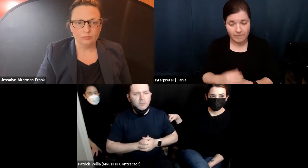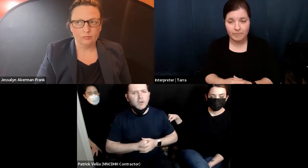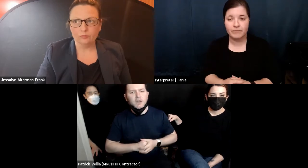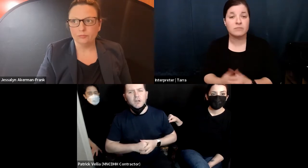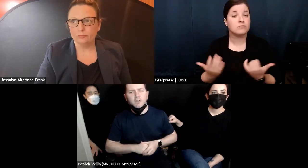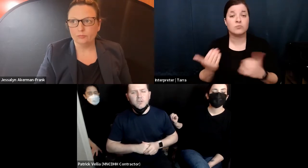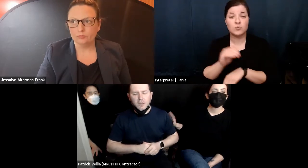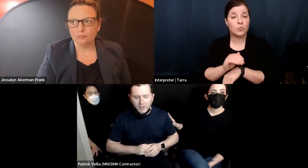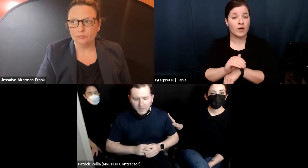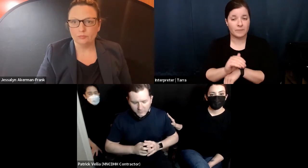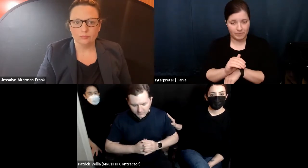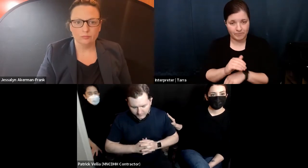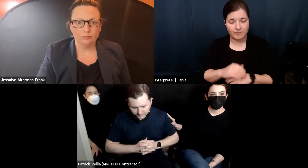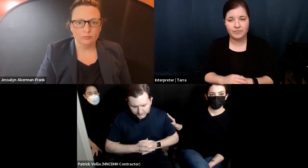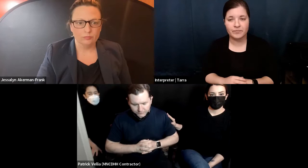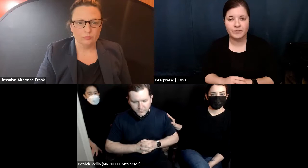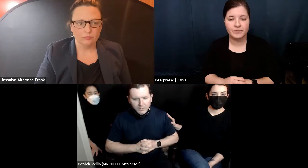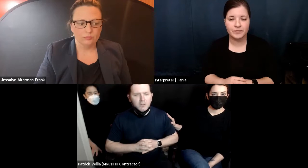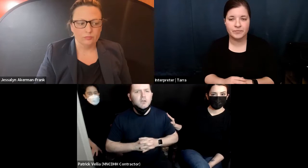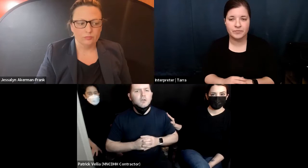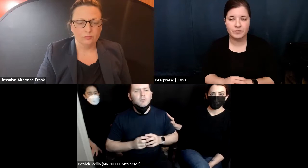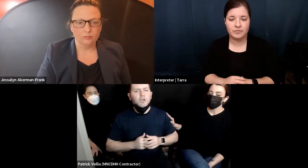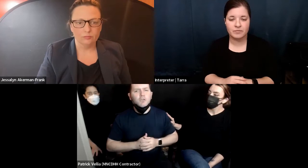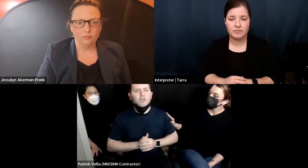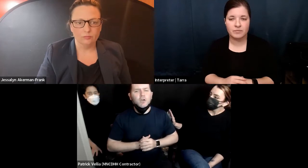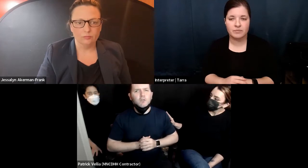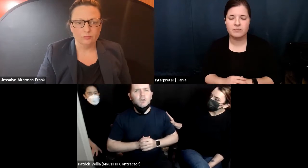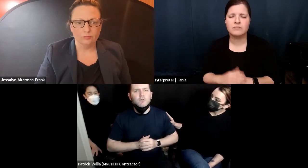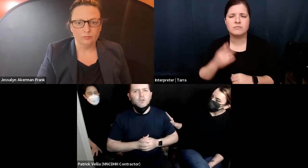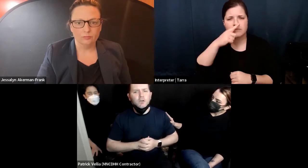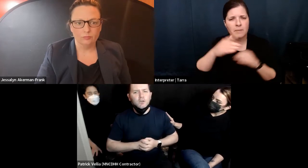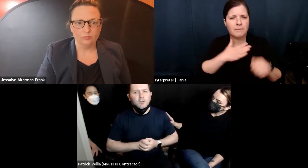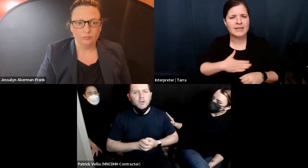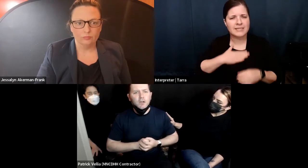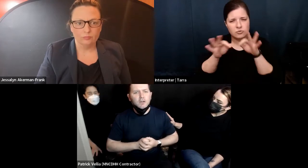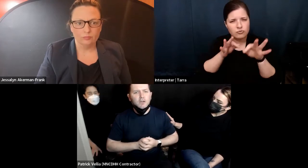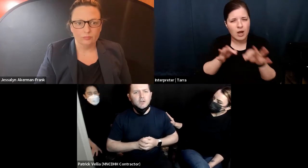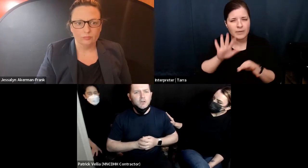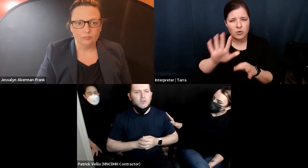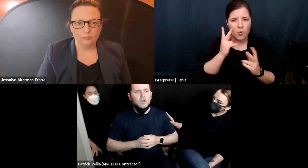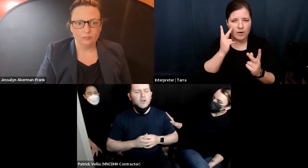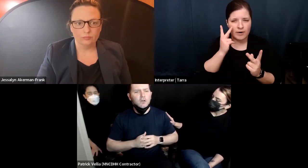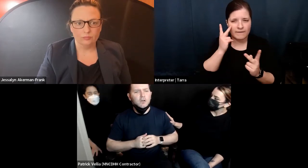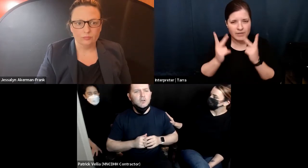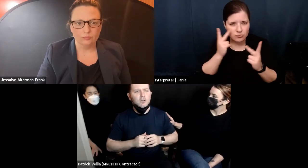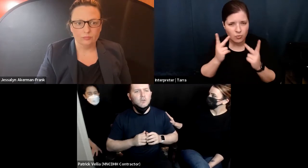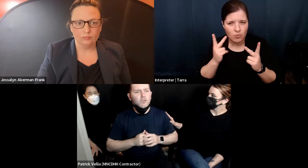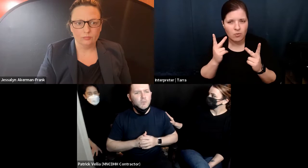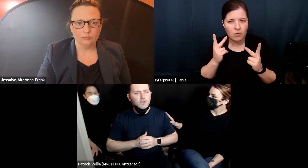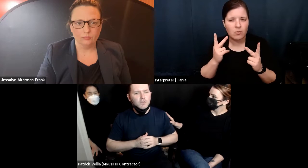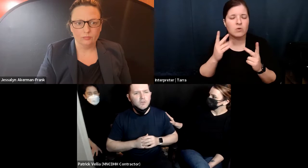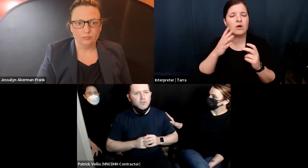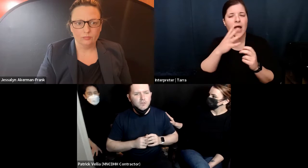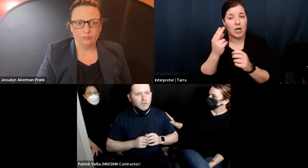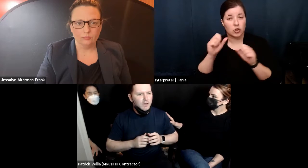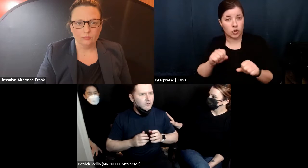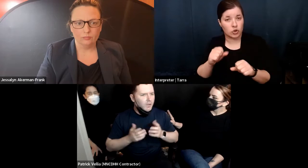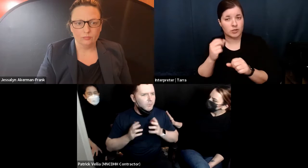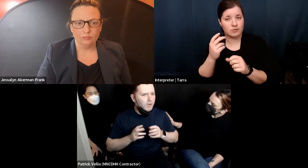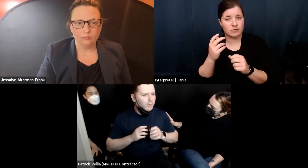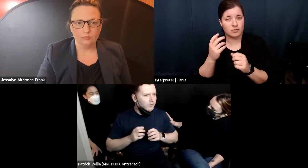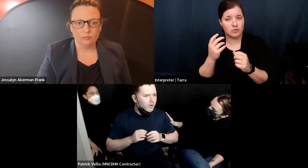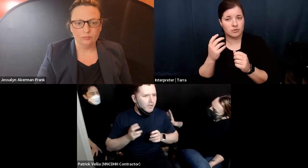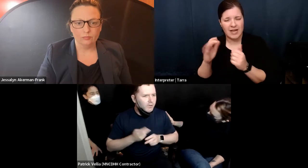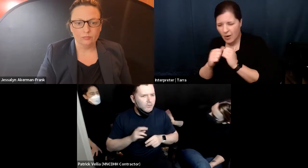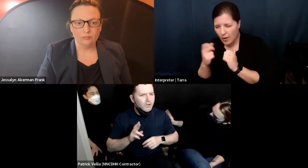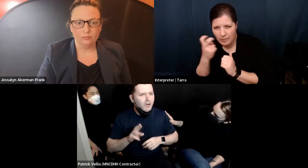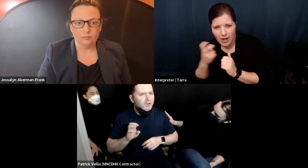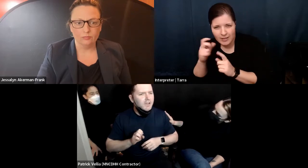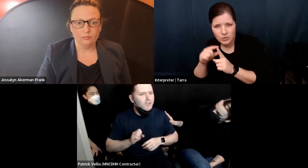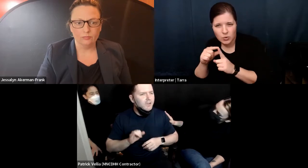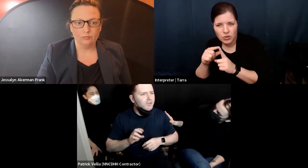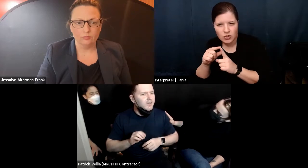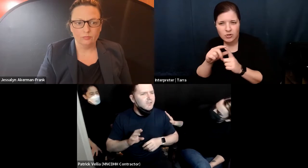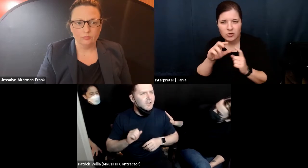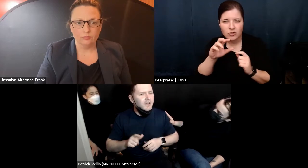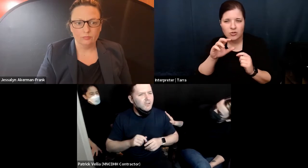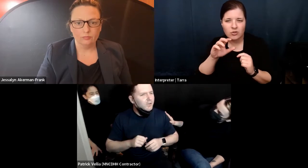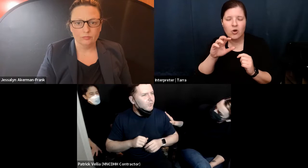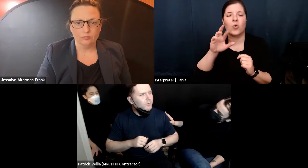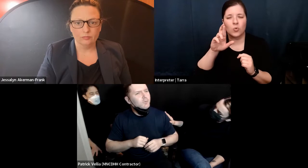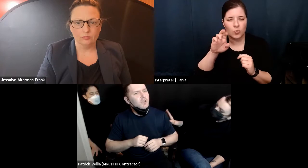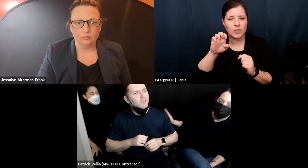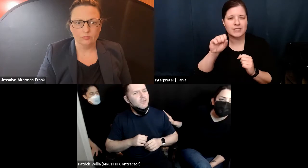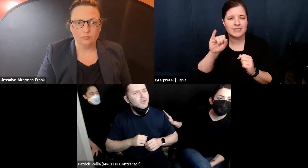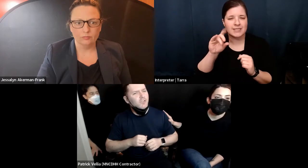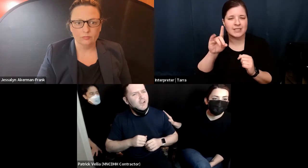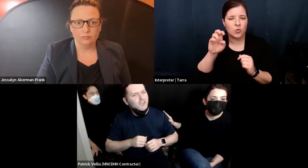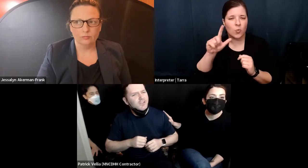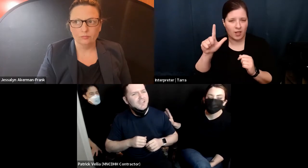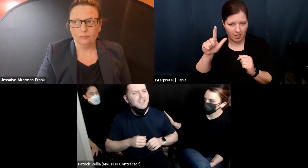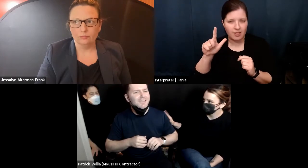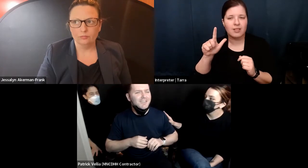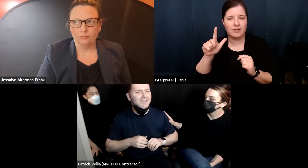What is question 1?